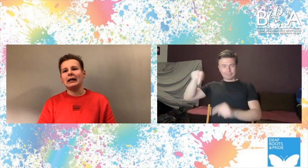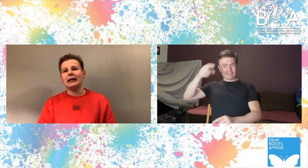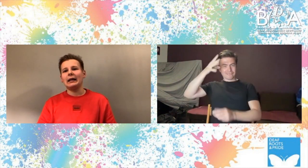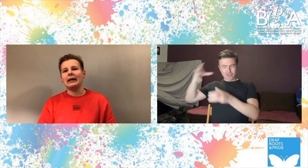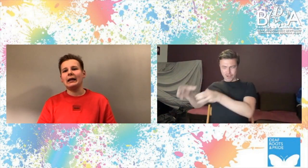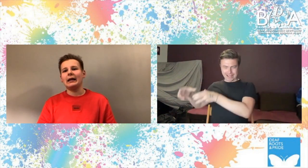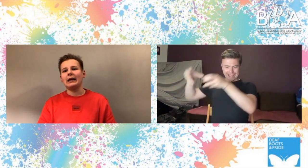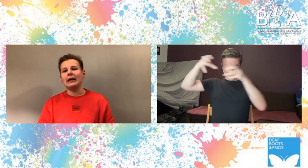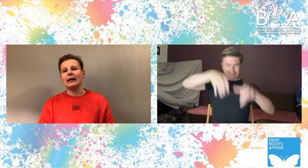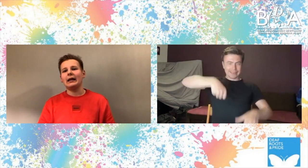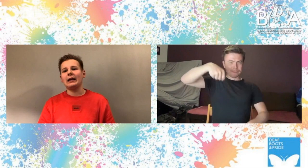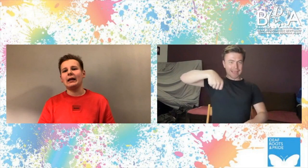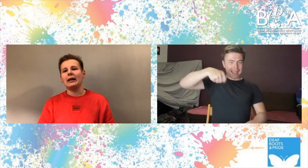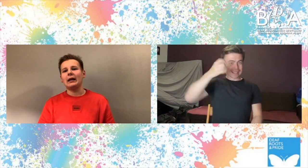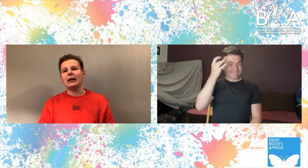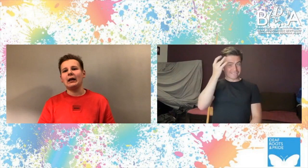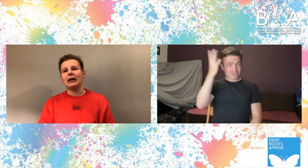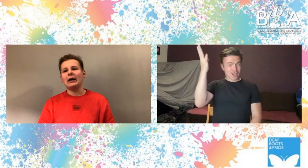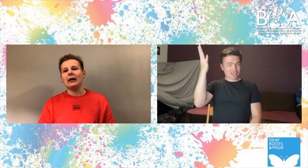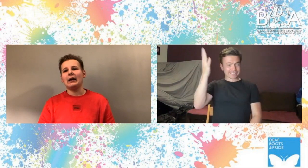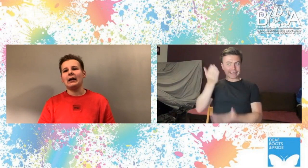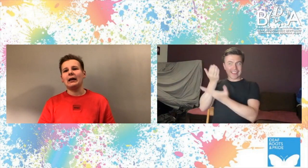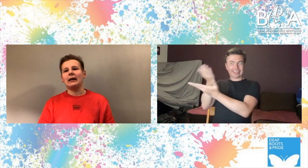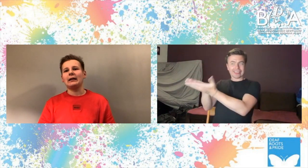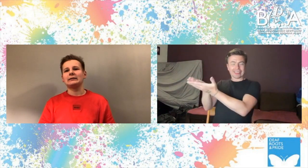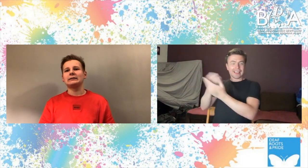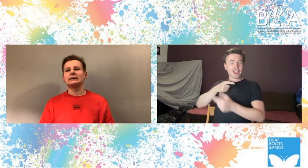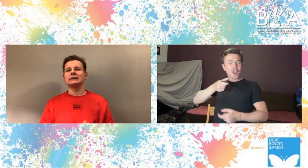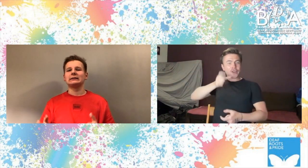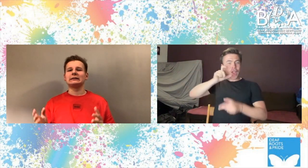because I forgot to put that one bag with my camera in into the boot.